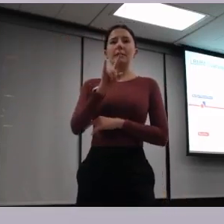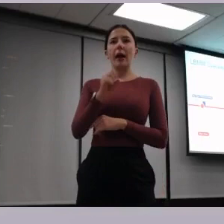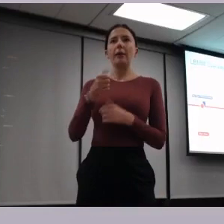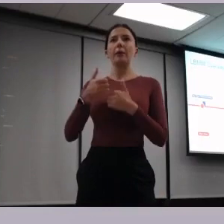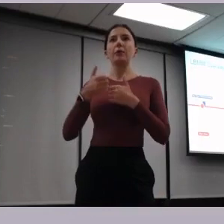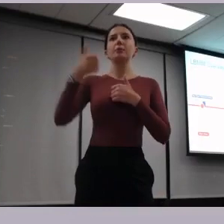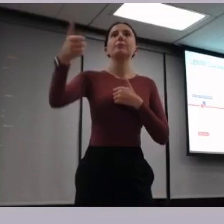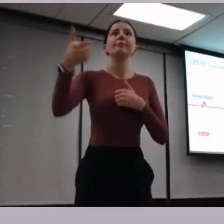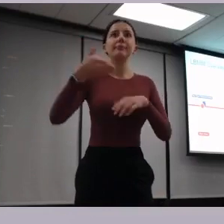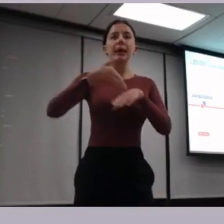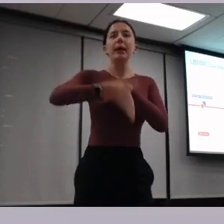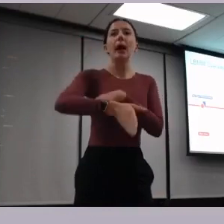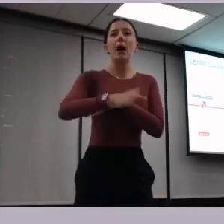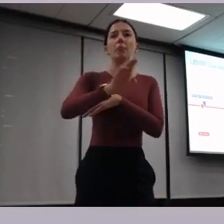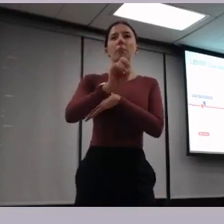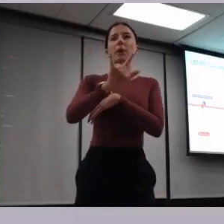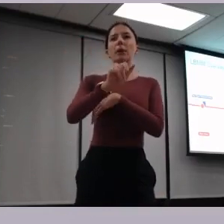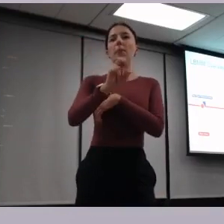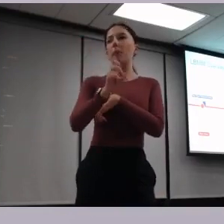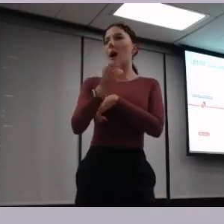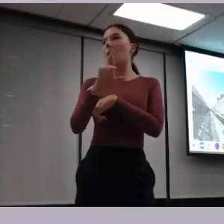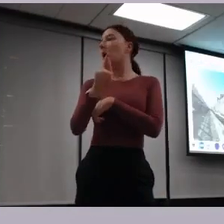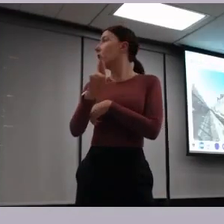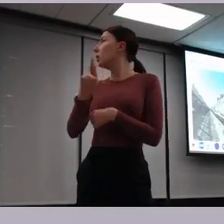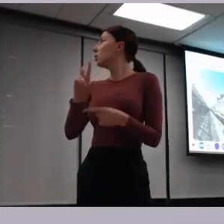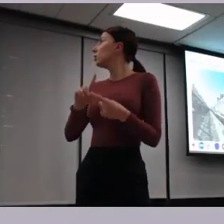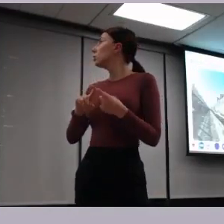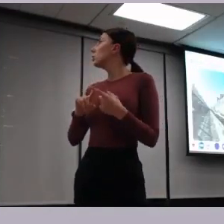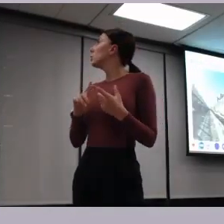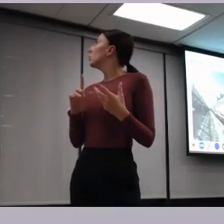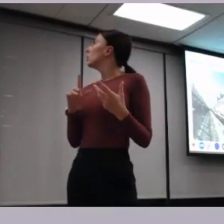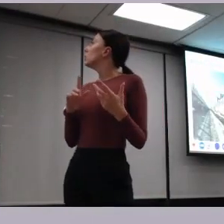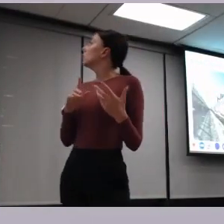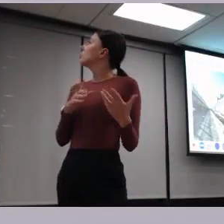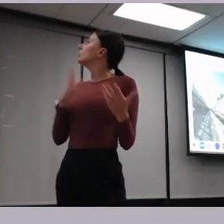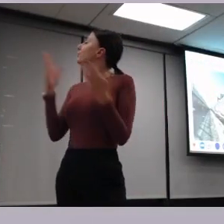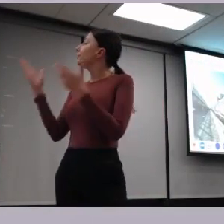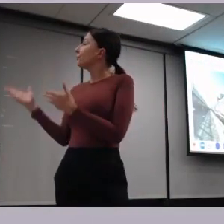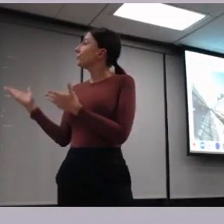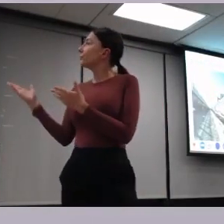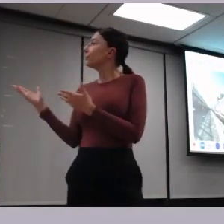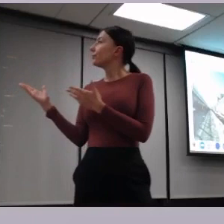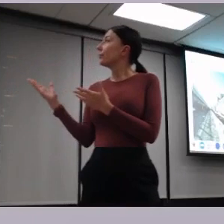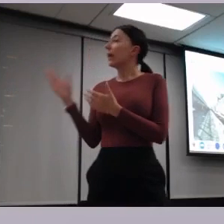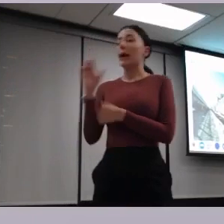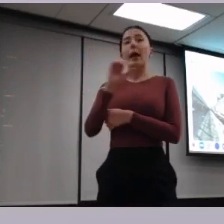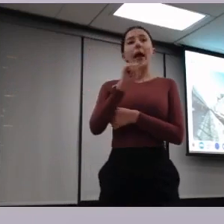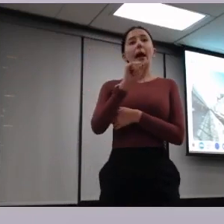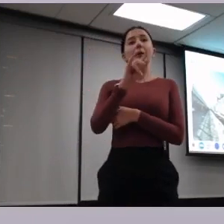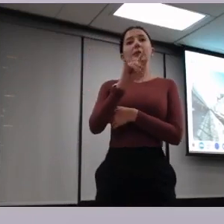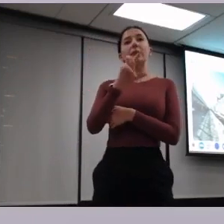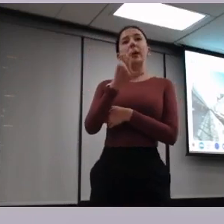To Ardmore. Next slide, please. So activation, overview. I do want to give you just